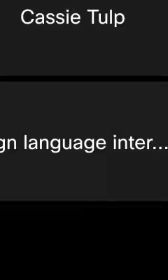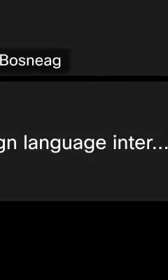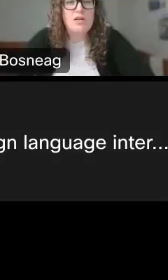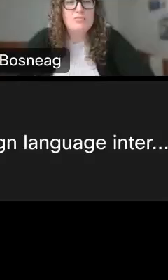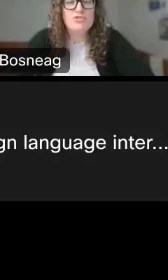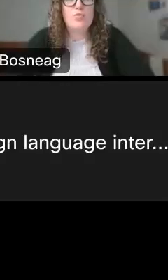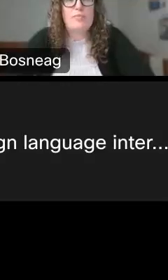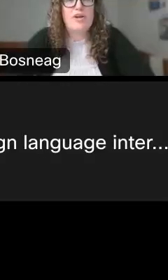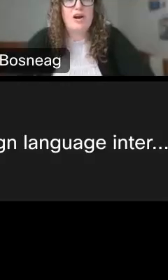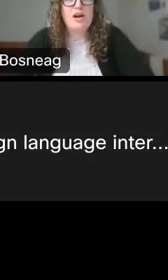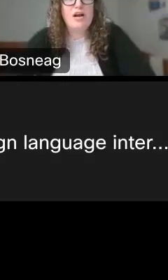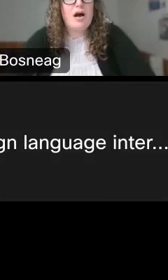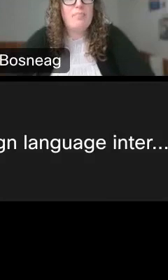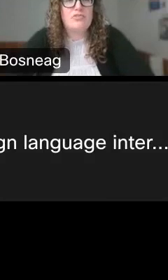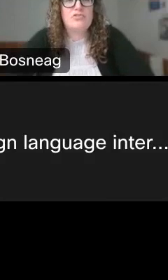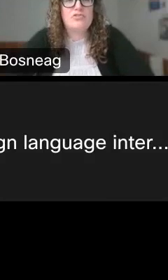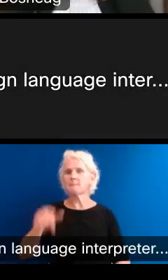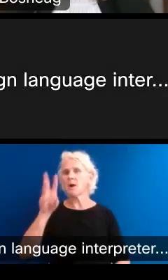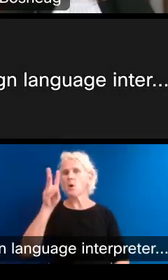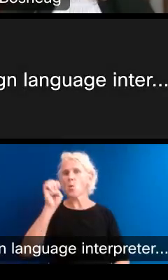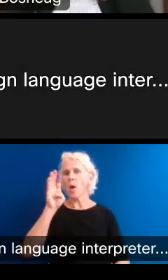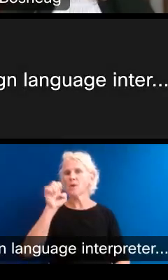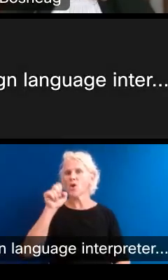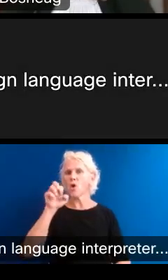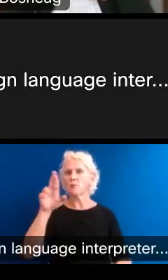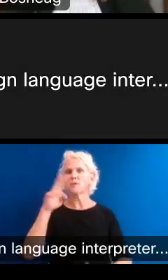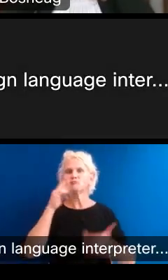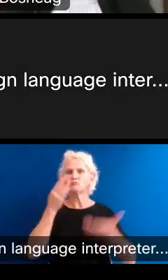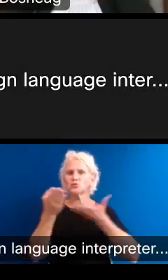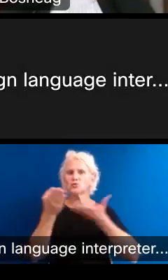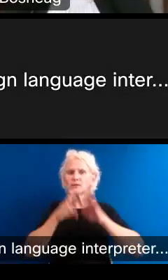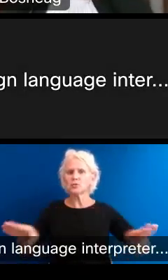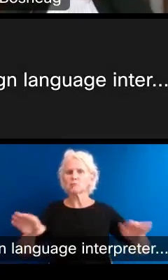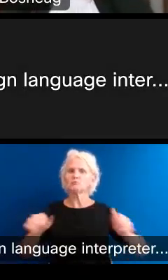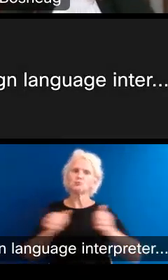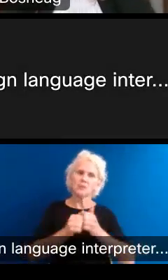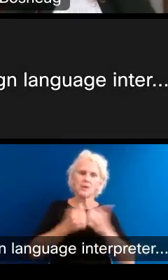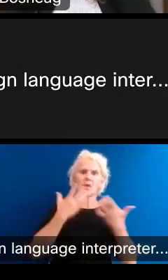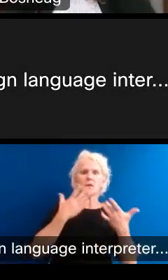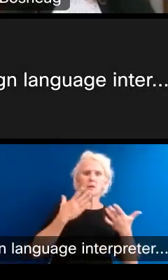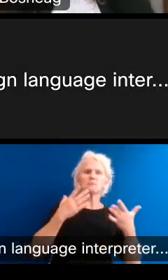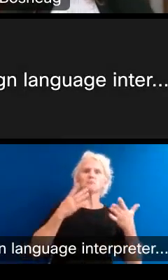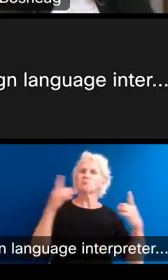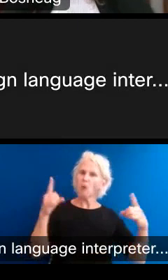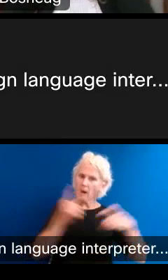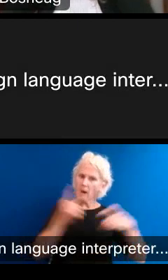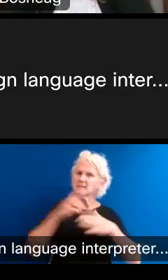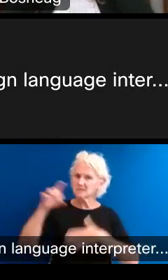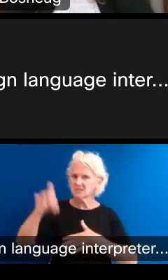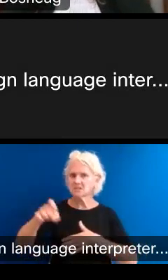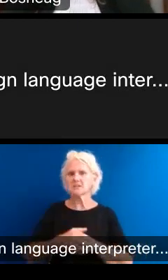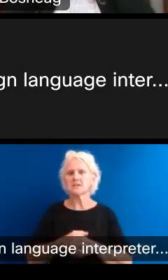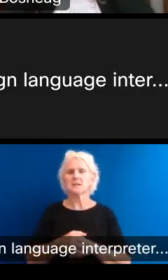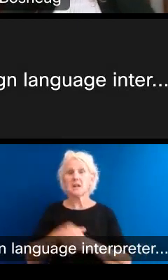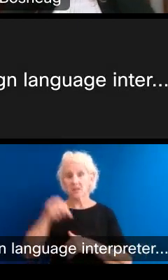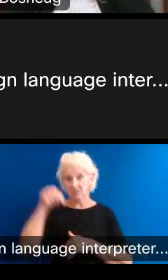Welcome to the webinar about Serving Children with Complex Needs. This webinar is currently